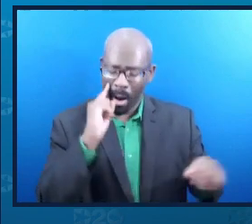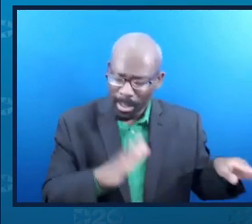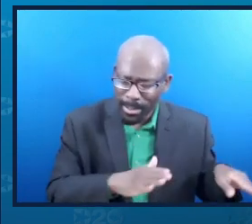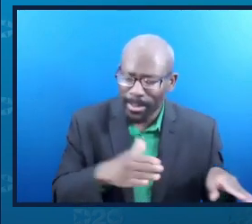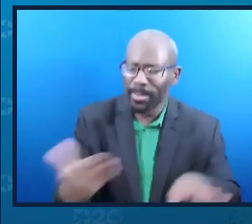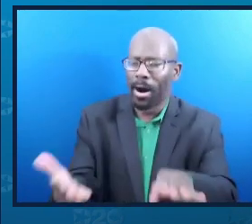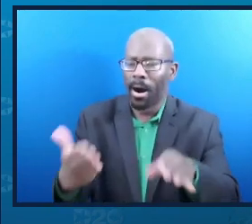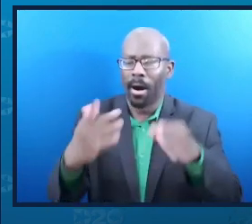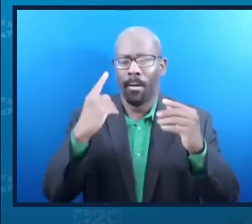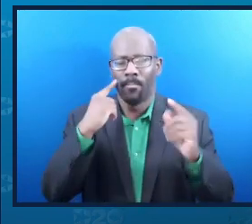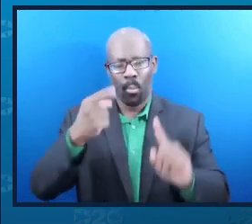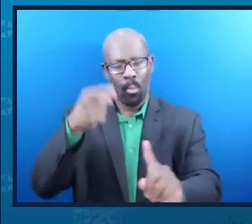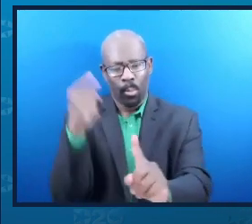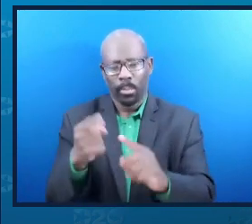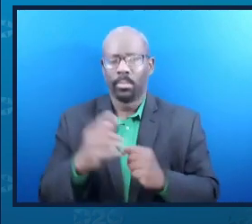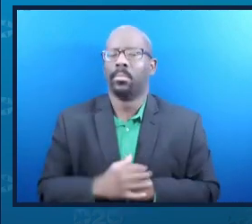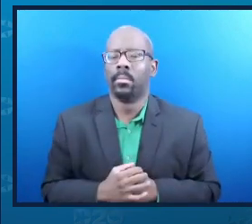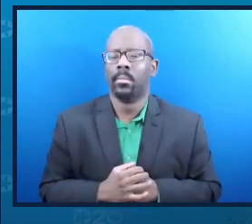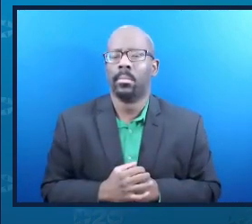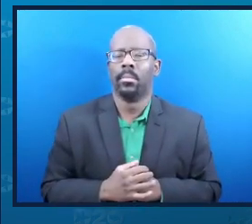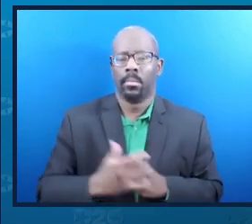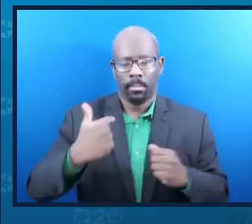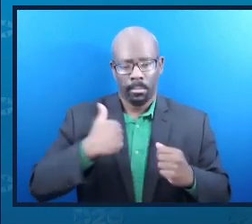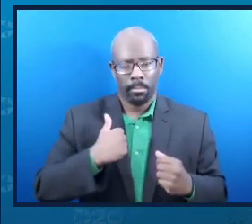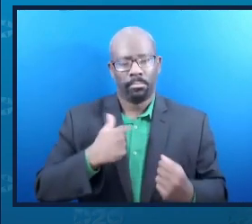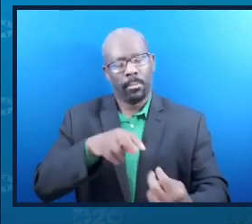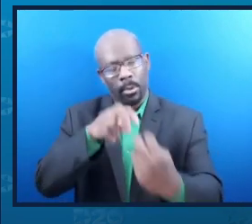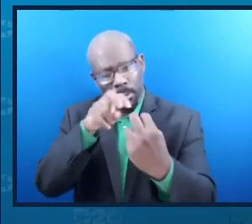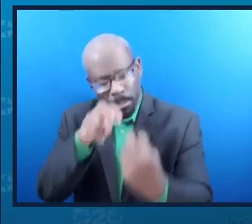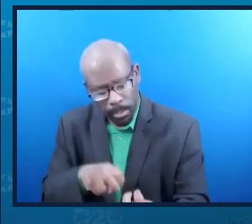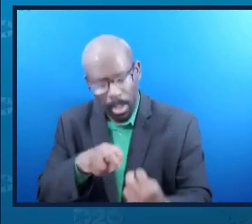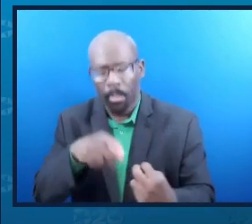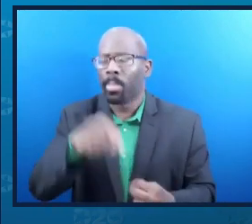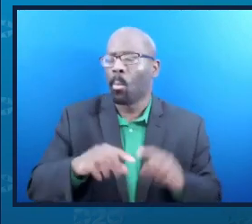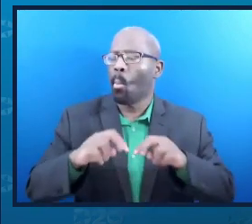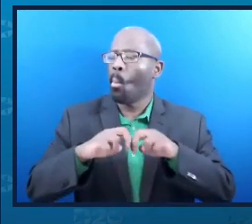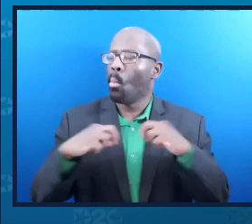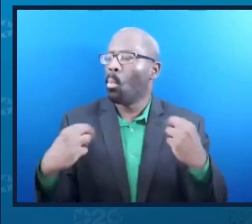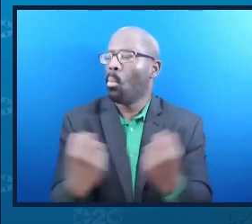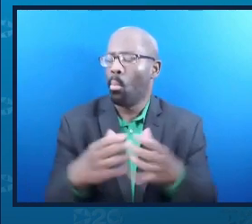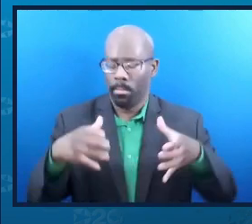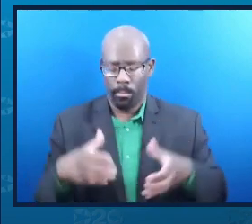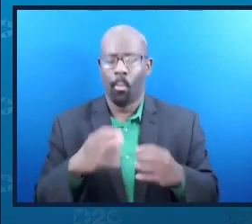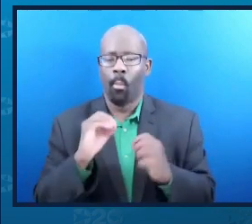I HAVE SAT IN THE OVAL OFFICE WITH BOTH OF THE MEN WHO ARE